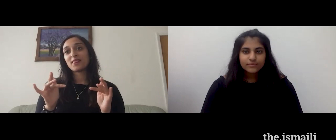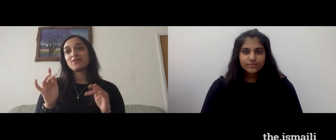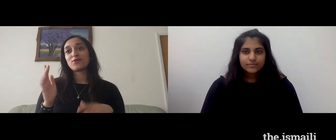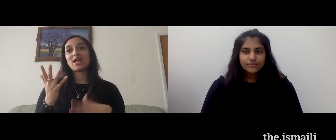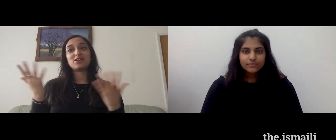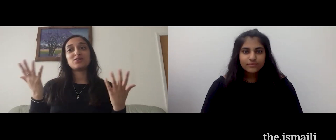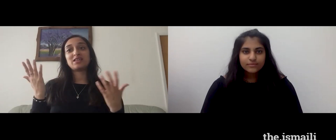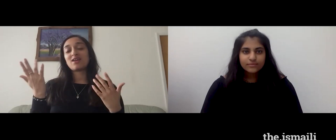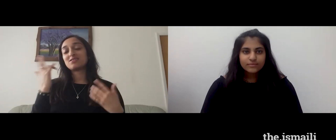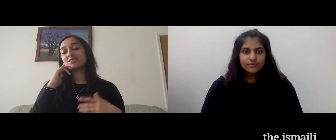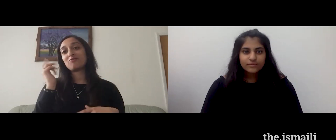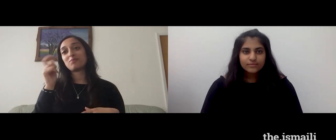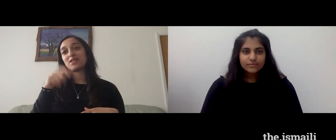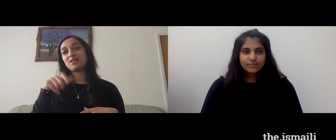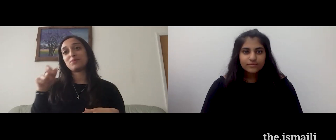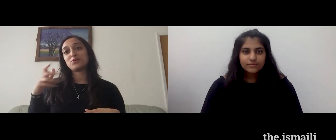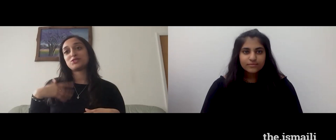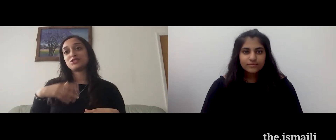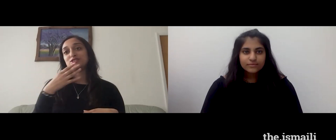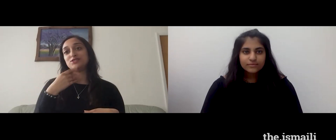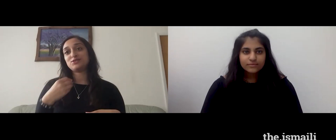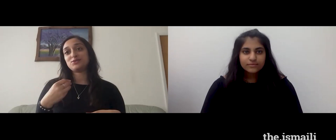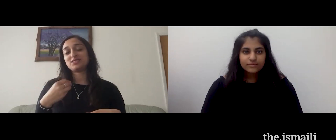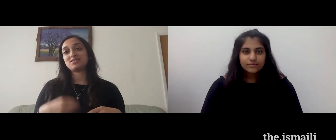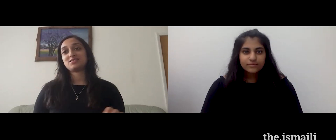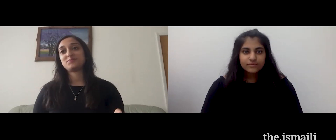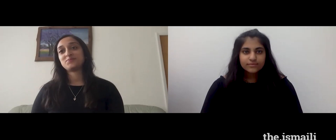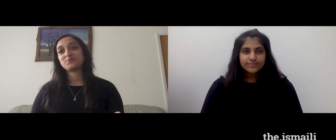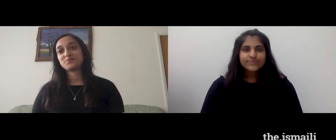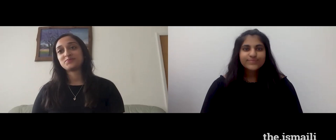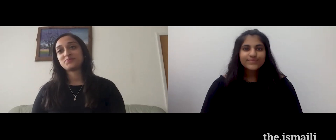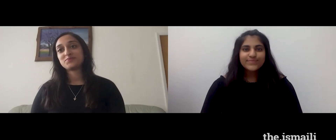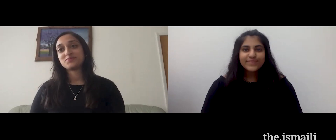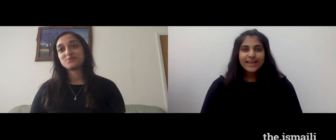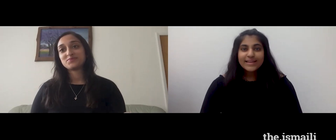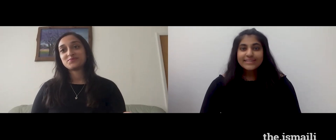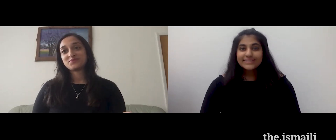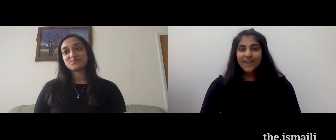For any deaf people Who want to use it.